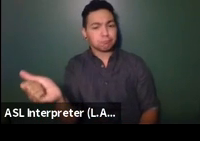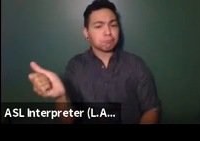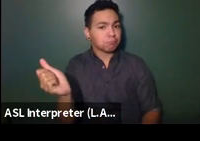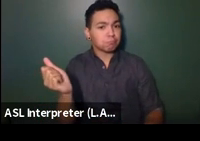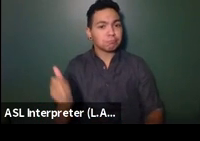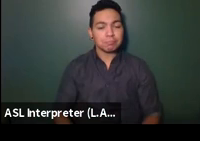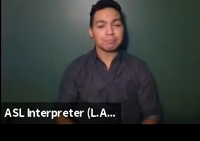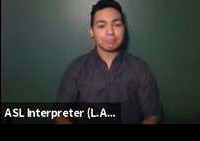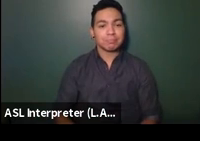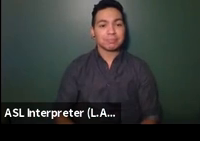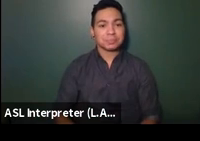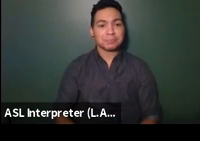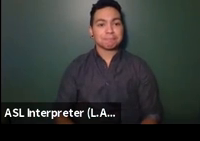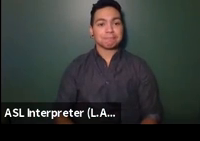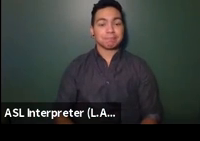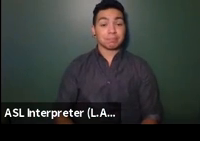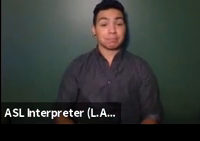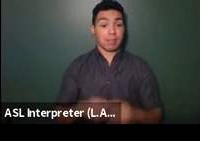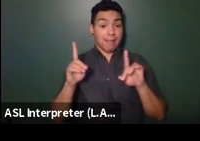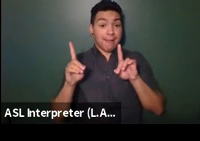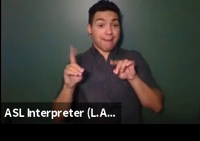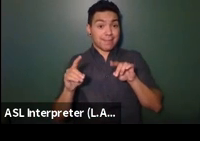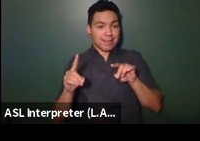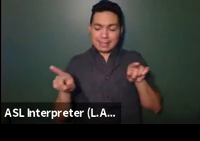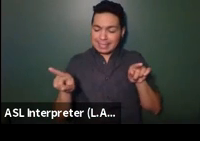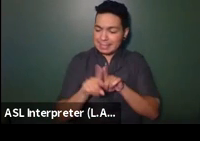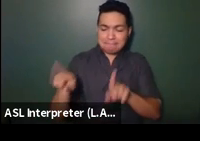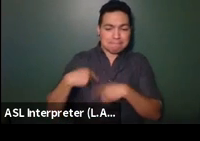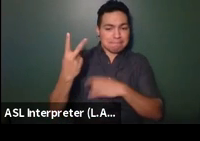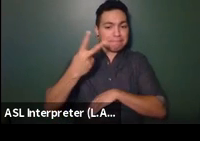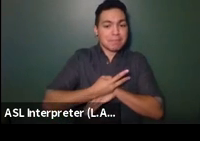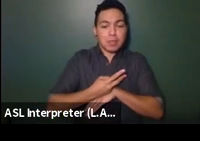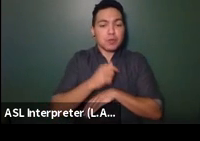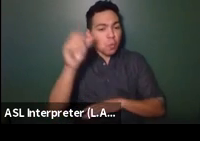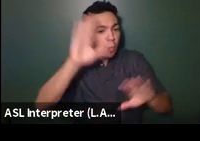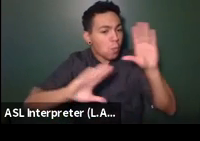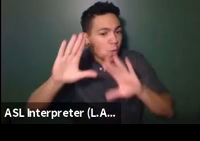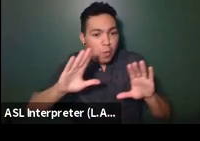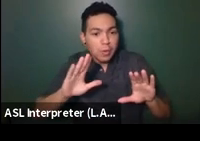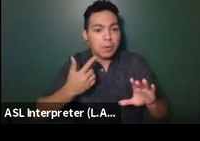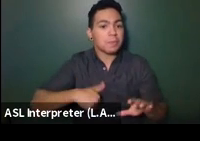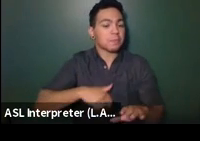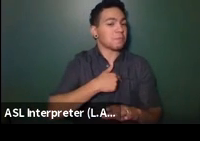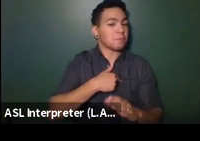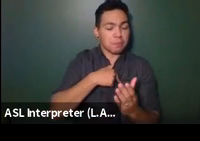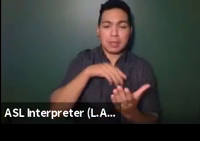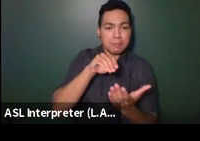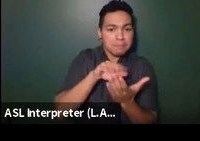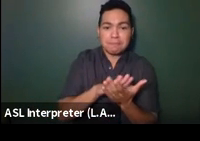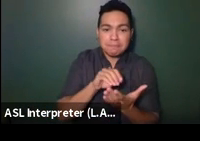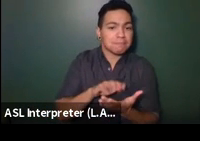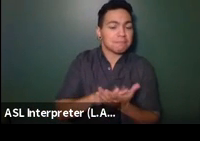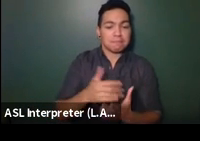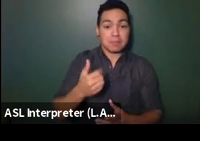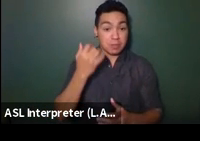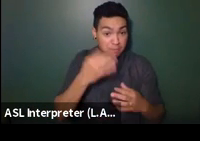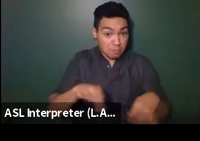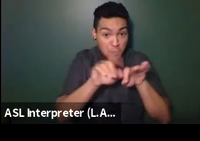ESD 189 - Amy Colburn: Would like to have that attendance, just like the other two days. Don't worry about attendance. You don't need to do anything besides just be here. So you've already, you can check that off the list.